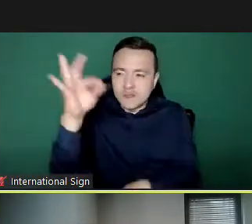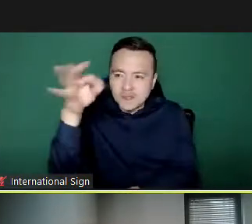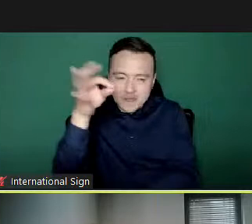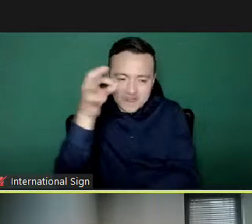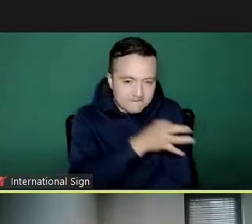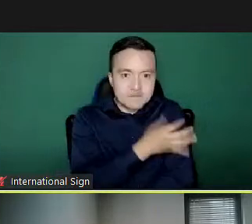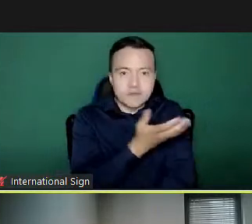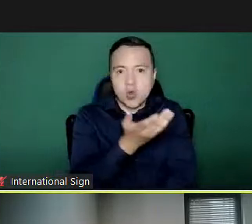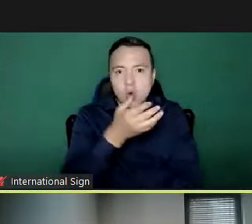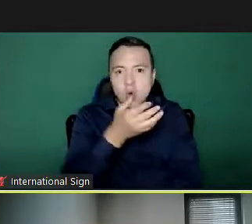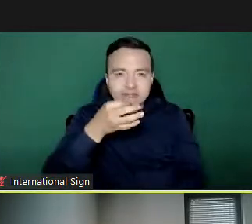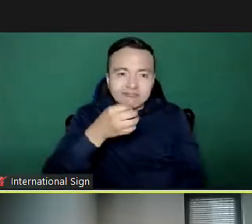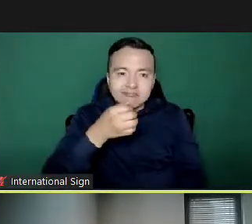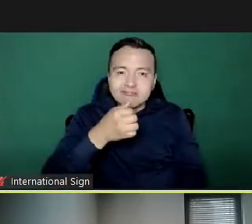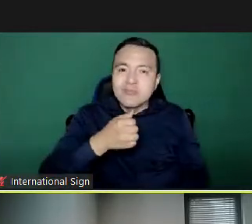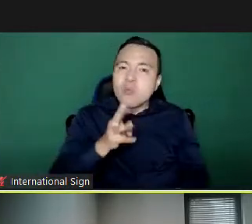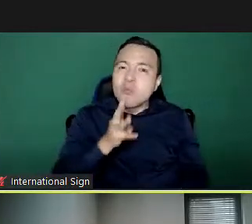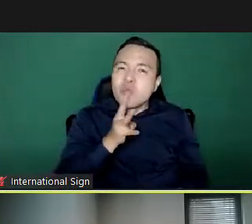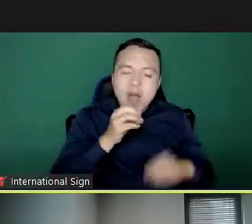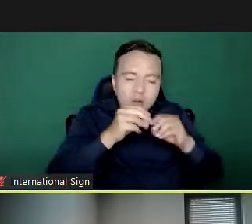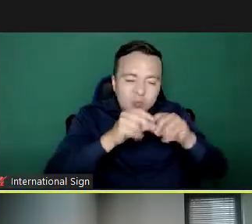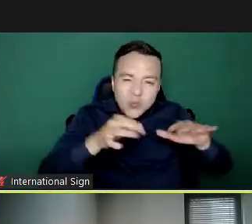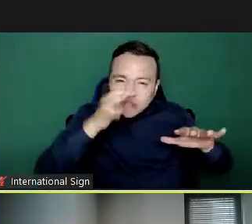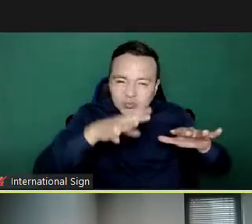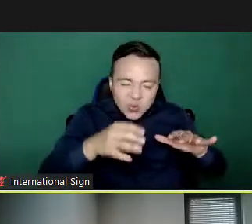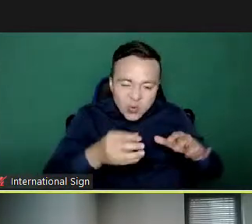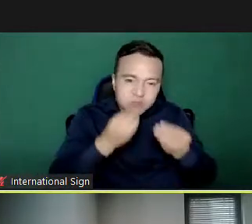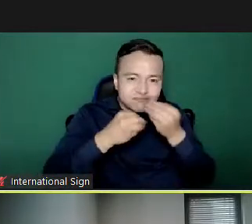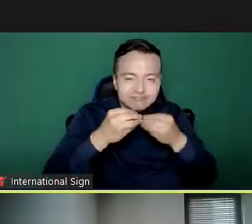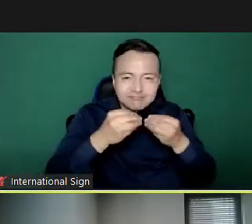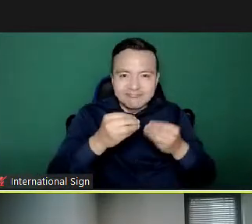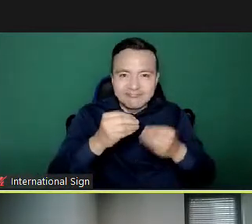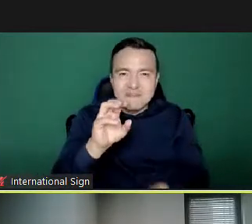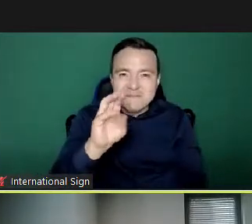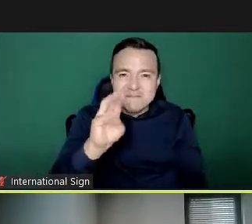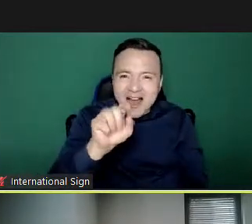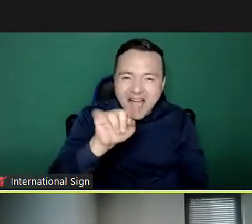In April, the IDB approved an update of its health sector framework.